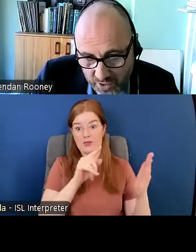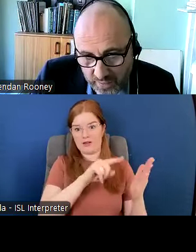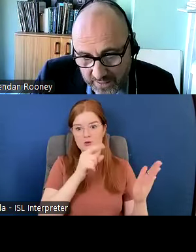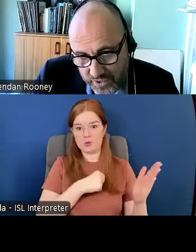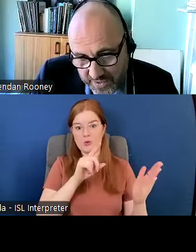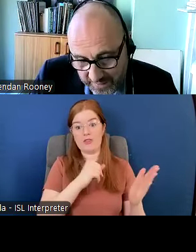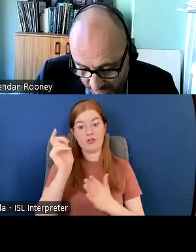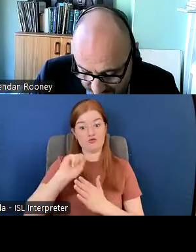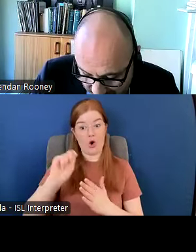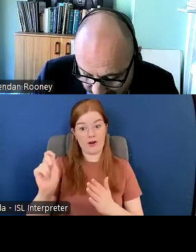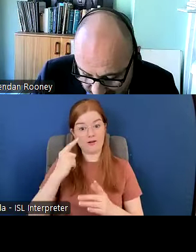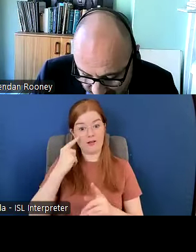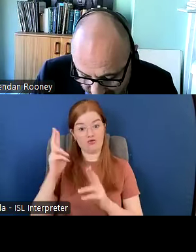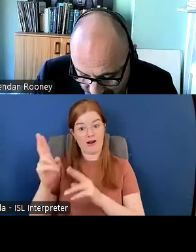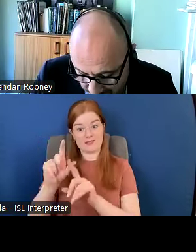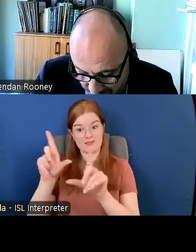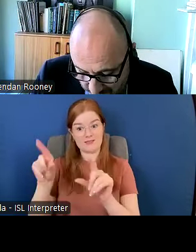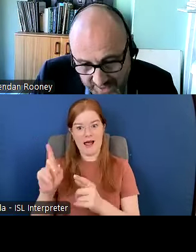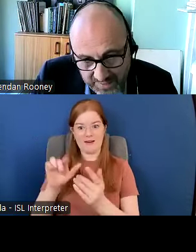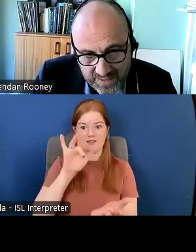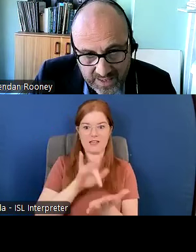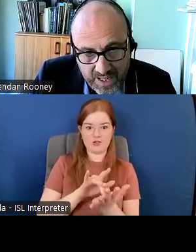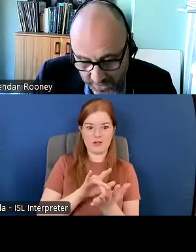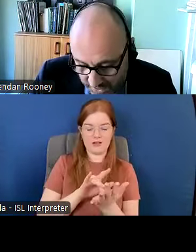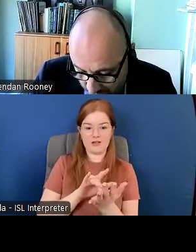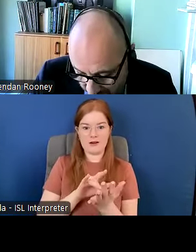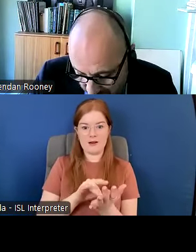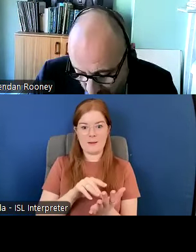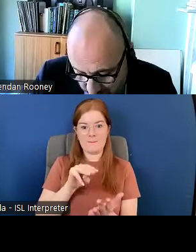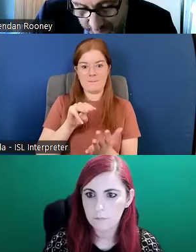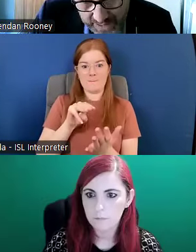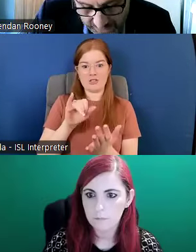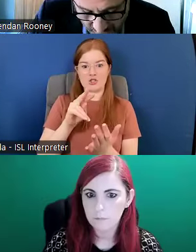drawing which you see on the right and in the centre, maternite a gouache by Evie